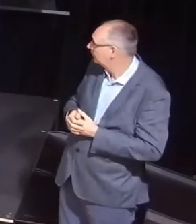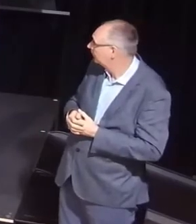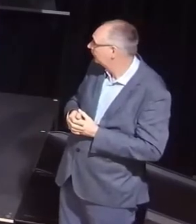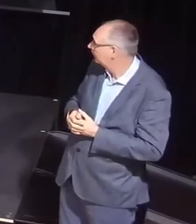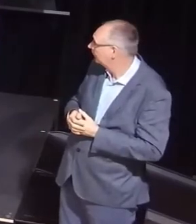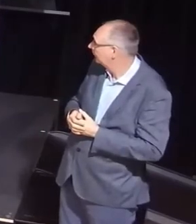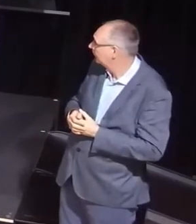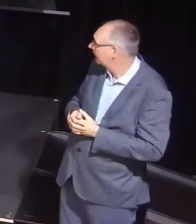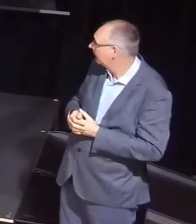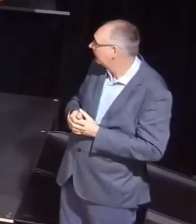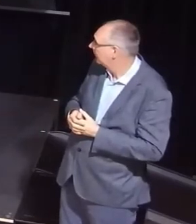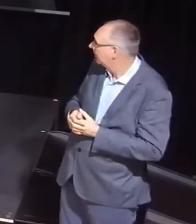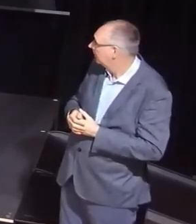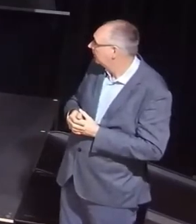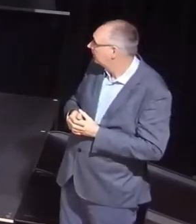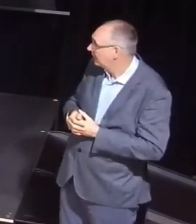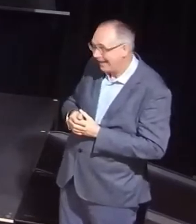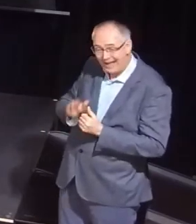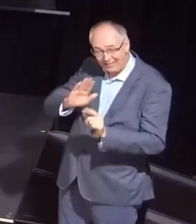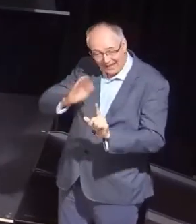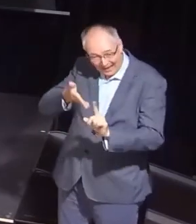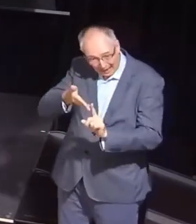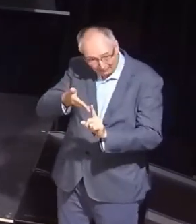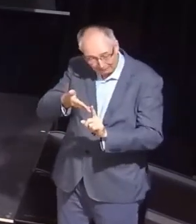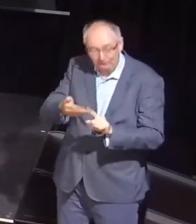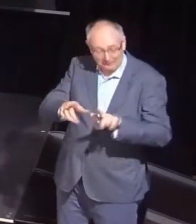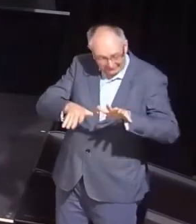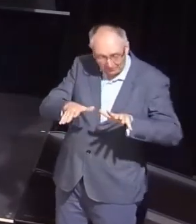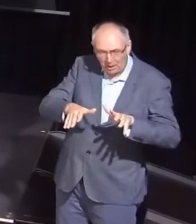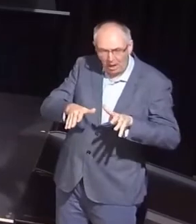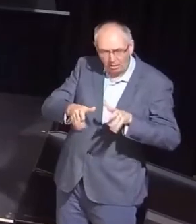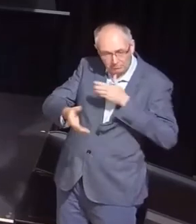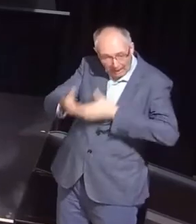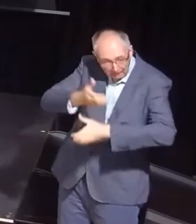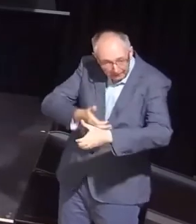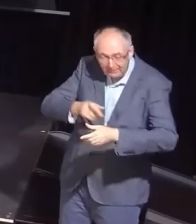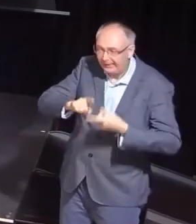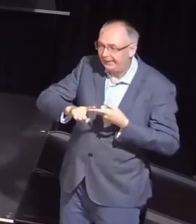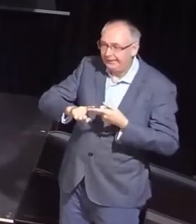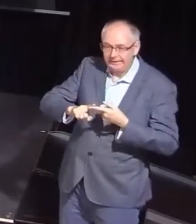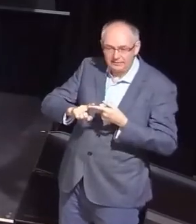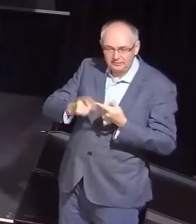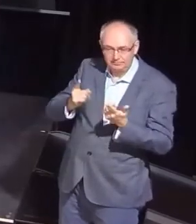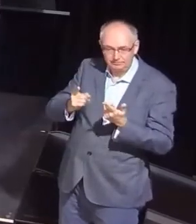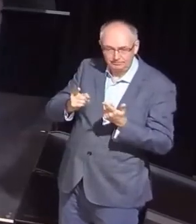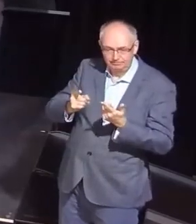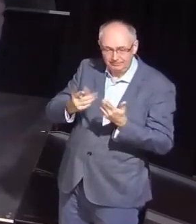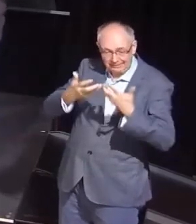the purpose is to build empathy, deliver that design and technical training, but then go a step further